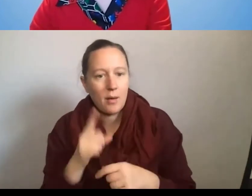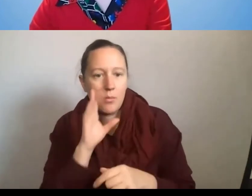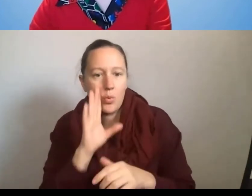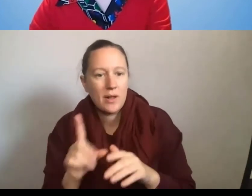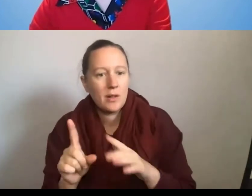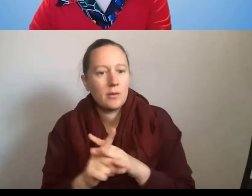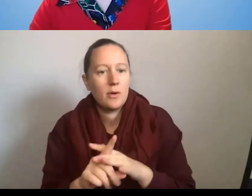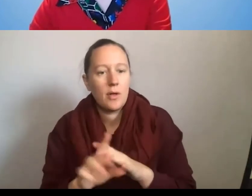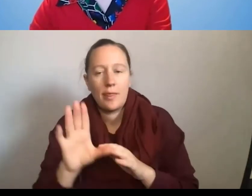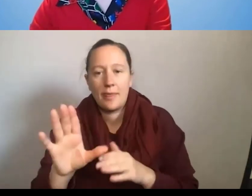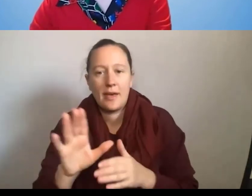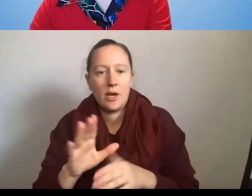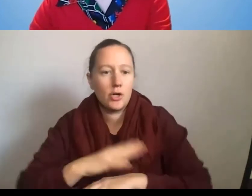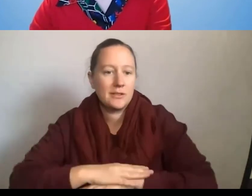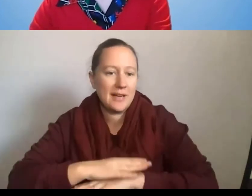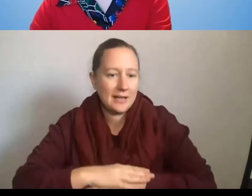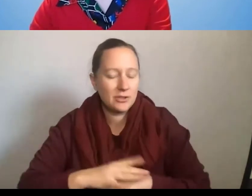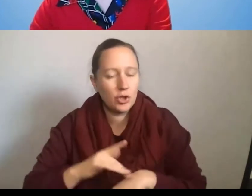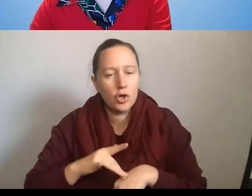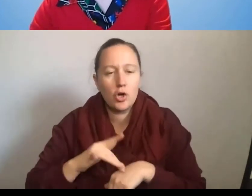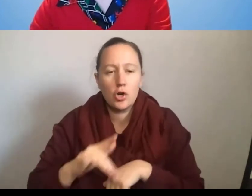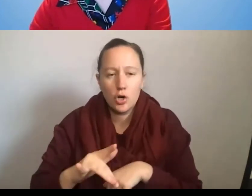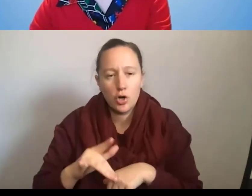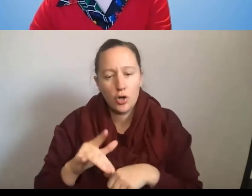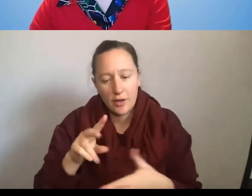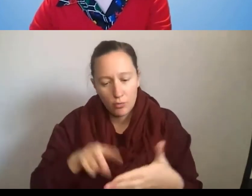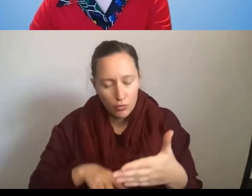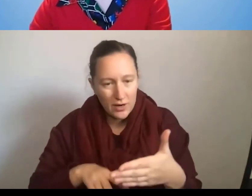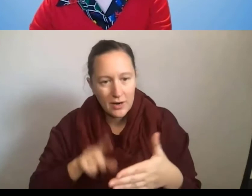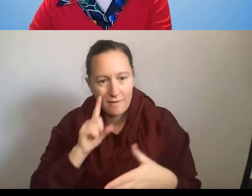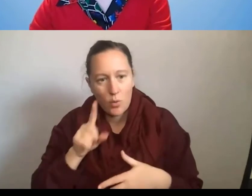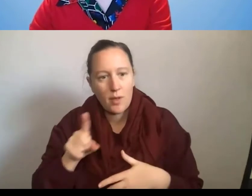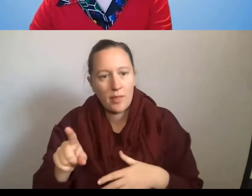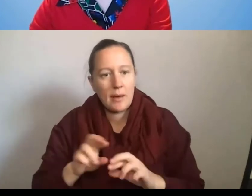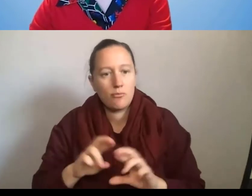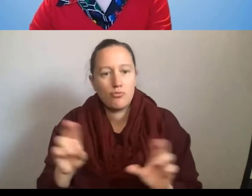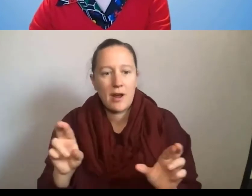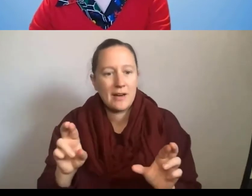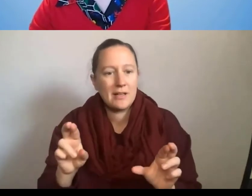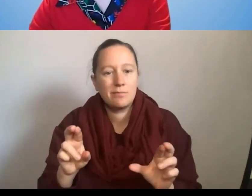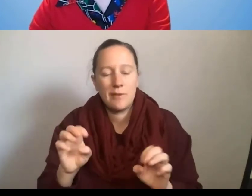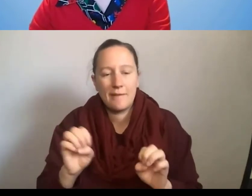giving them an early view so they could be ready to rapidly evaluate those technologies.